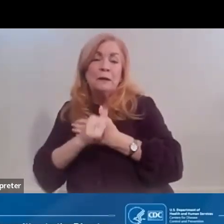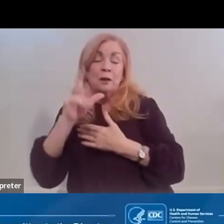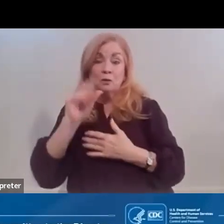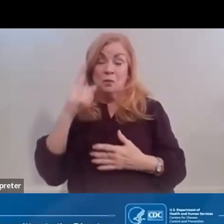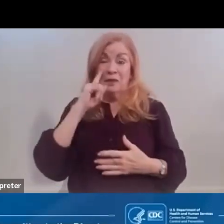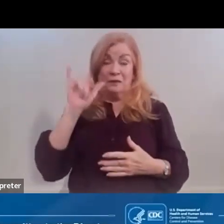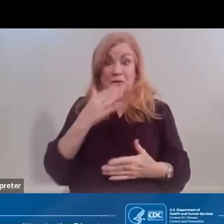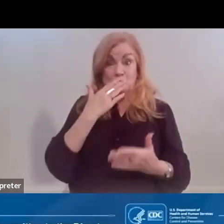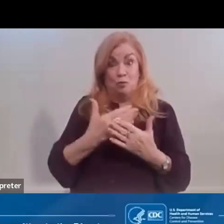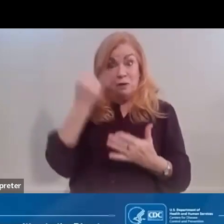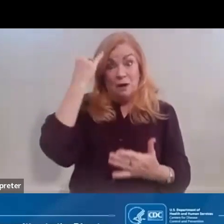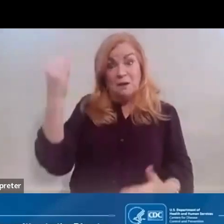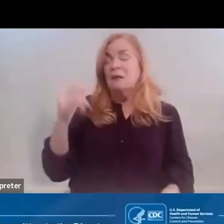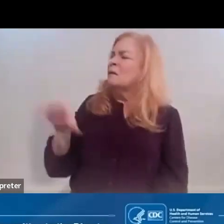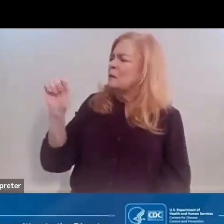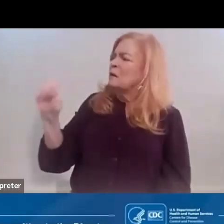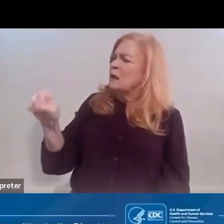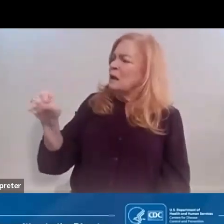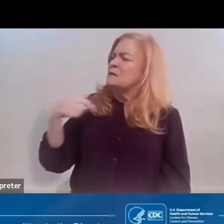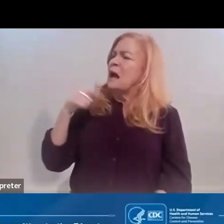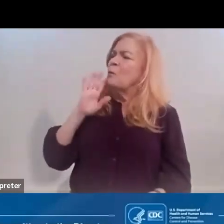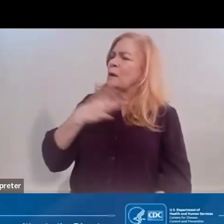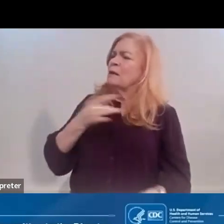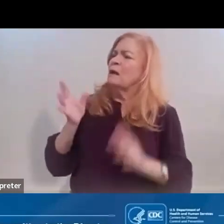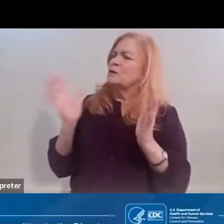I think there's something there and it would be great to talk with you more about that particular proposal.